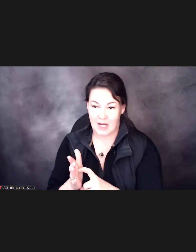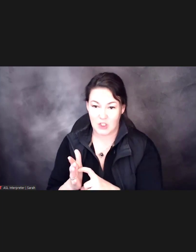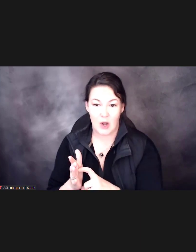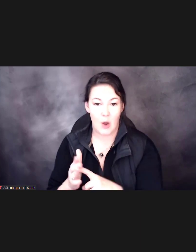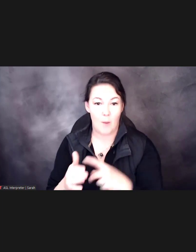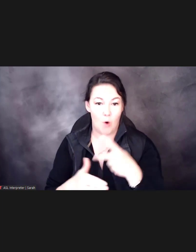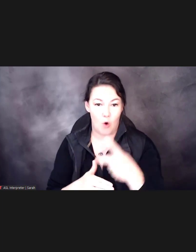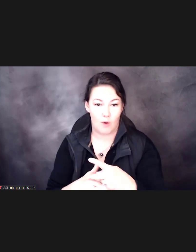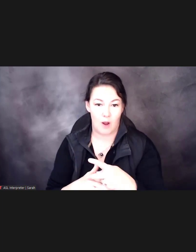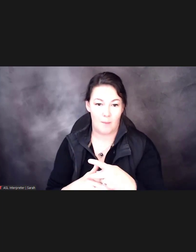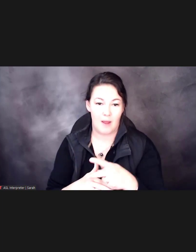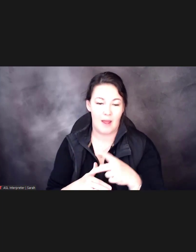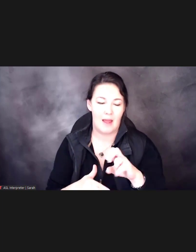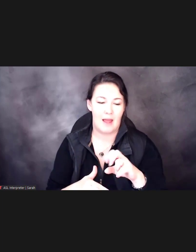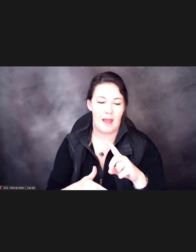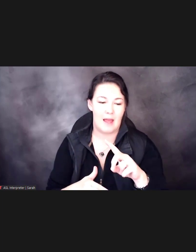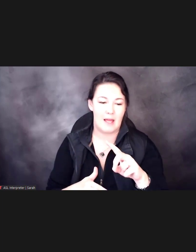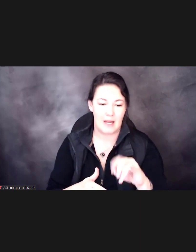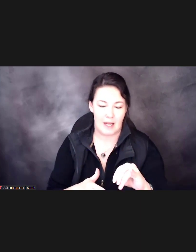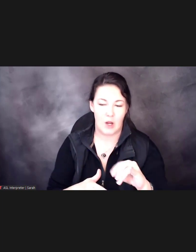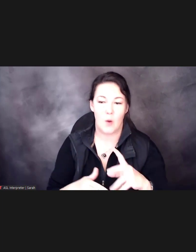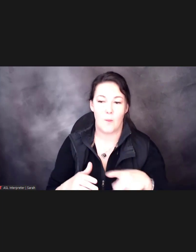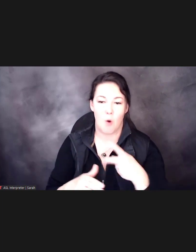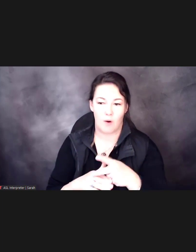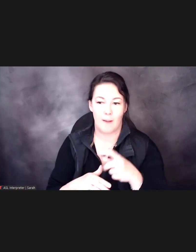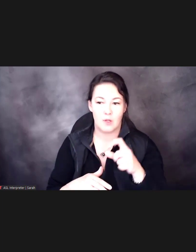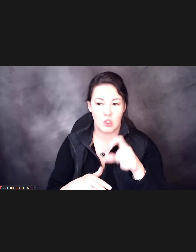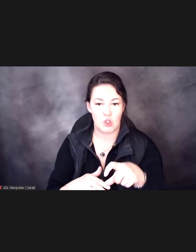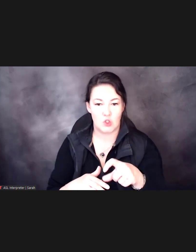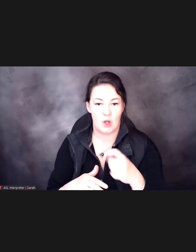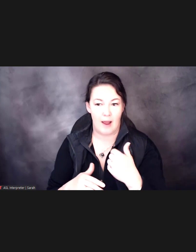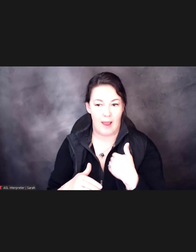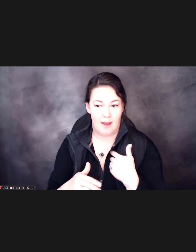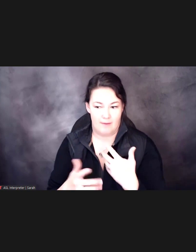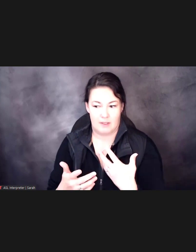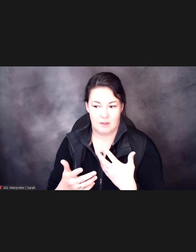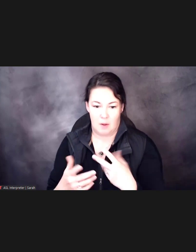program should work with and have a listing of places where, um, the